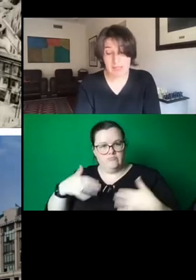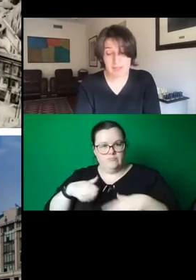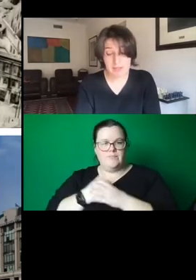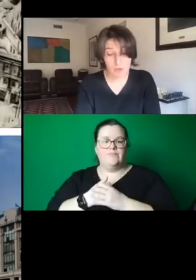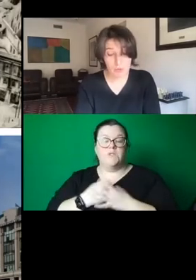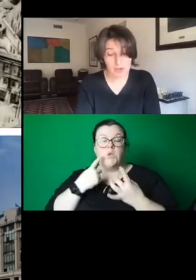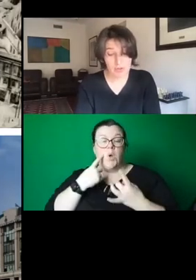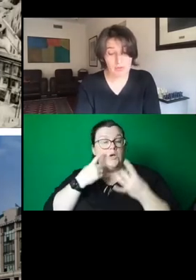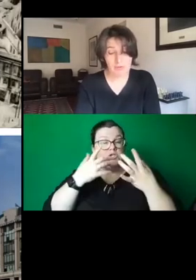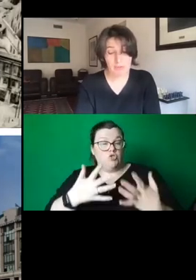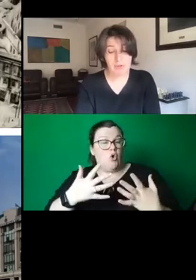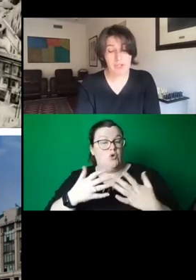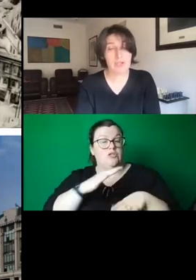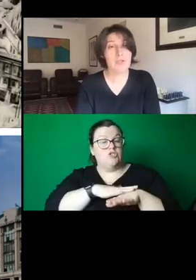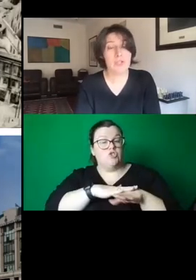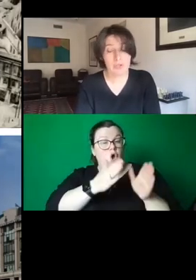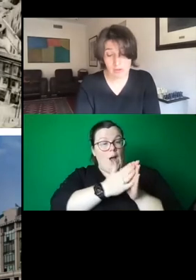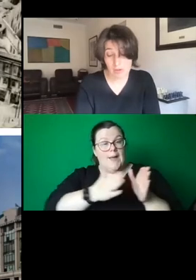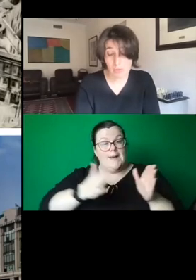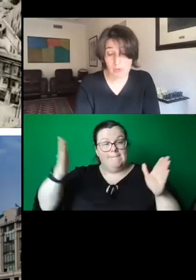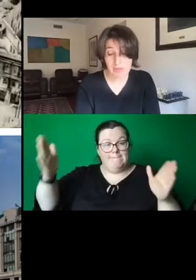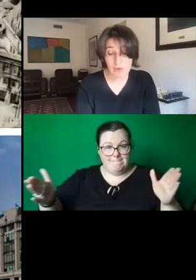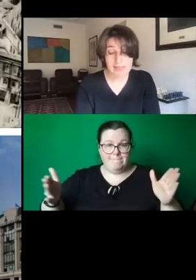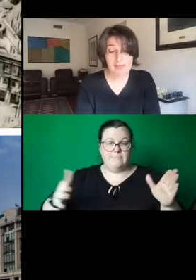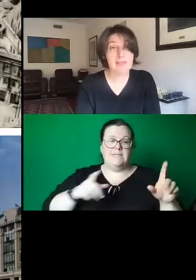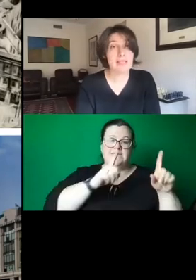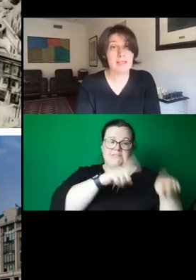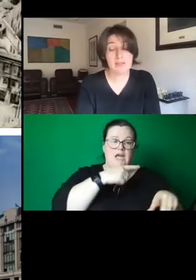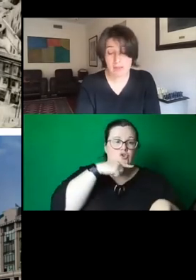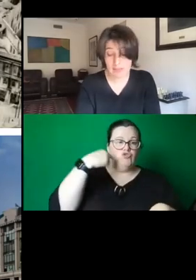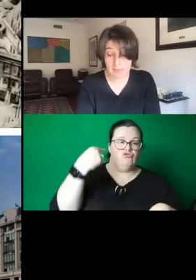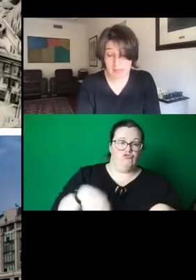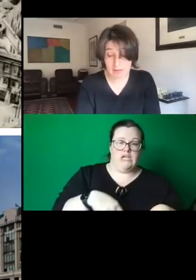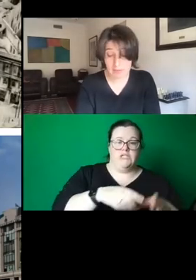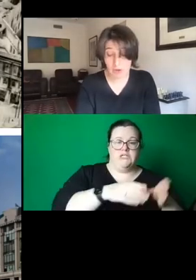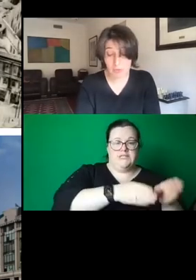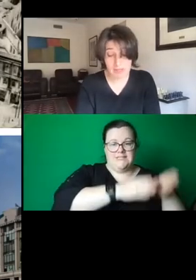in georgia from the russian colonial monument alexander second dismantled by communists